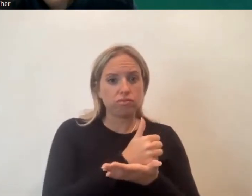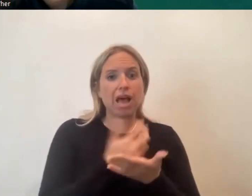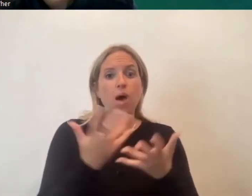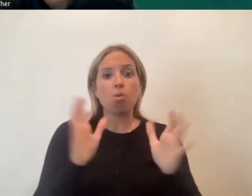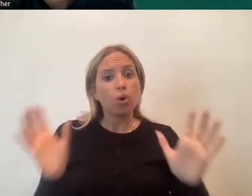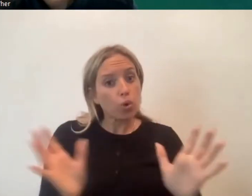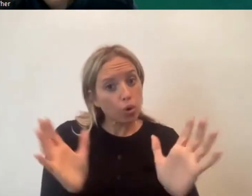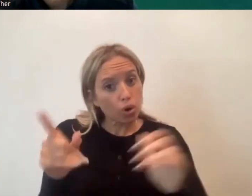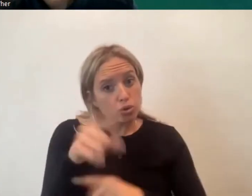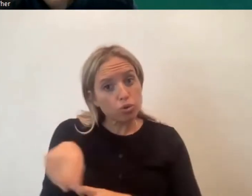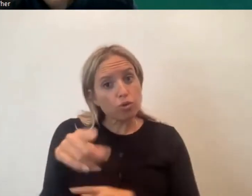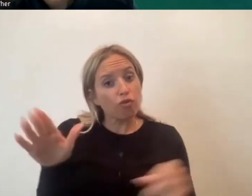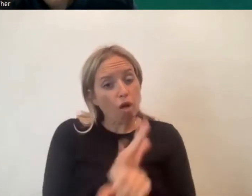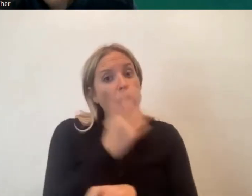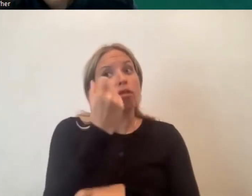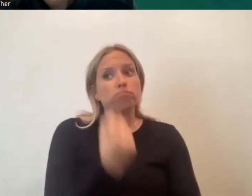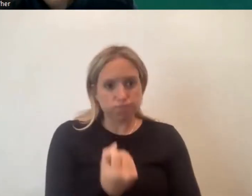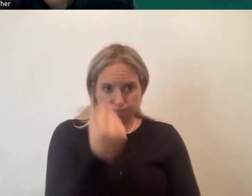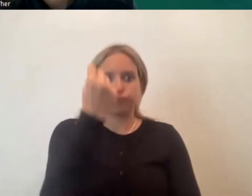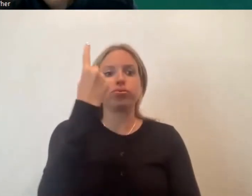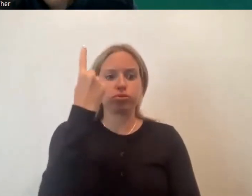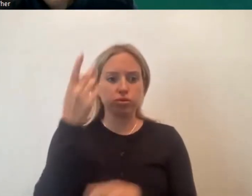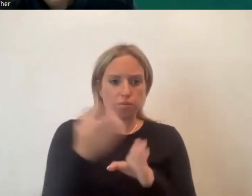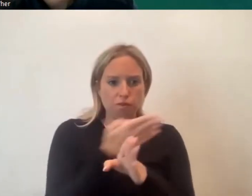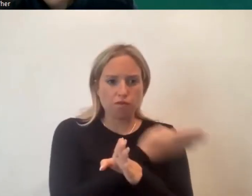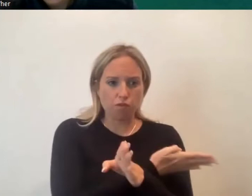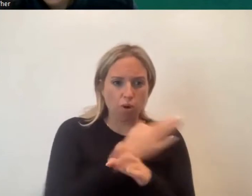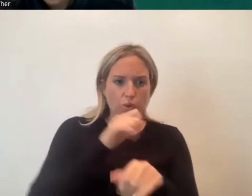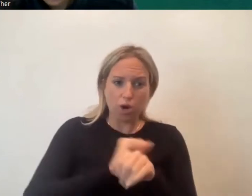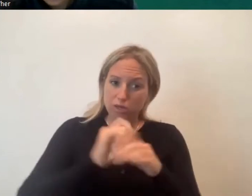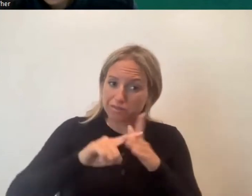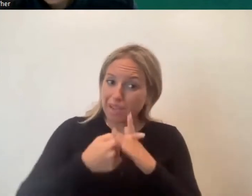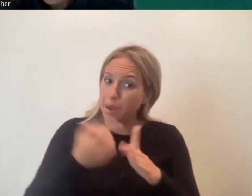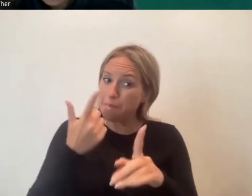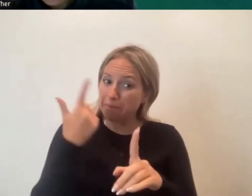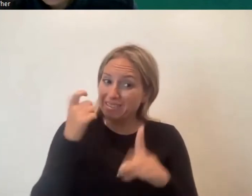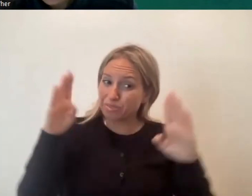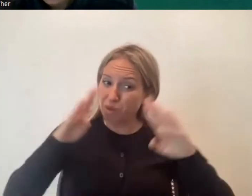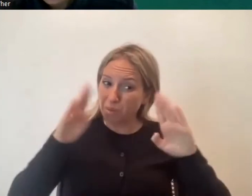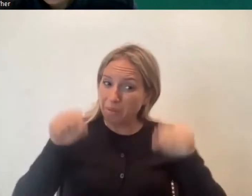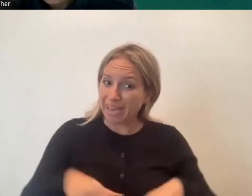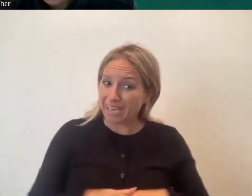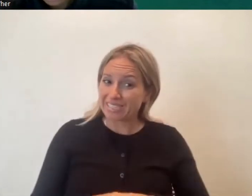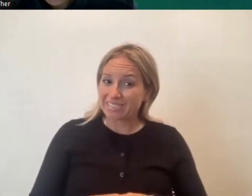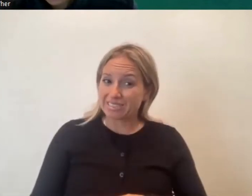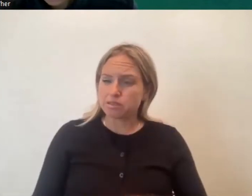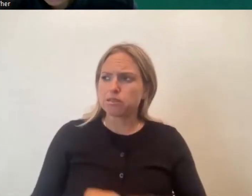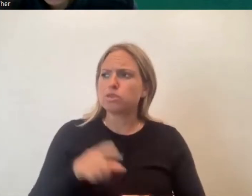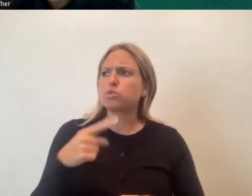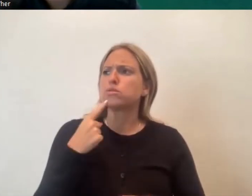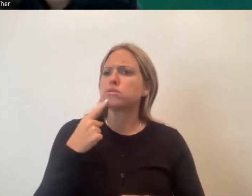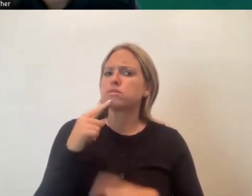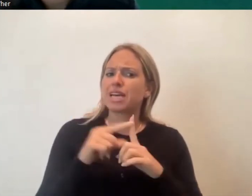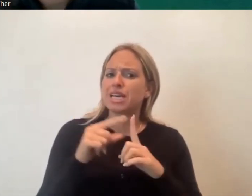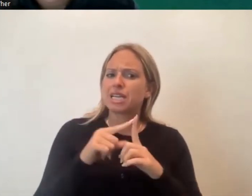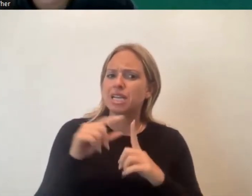they start working because it can cause a lot of trouble. Tadra: So you mentioned a term, substantial gainful